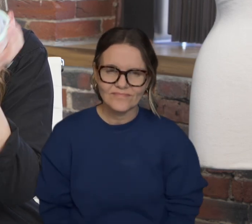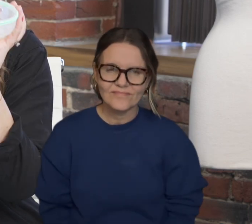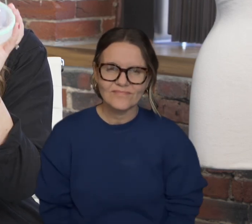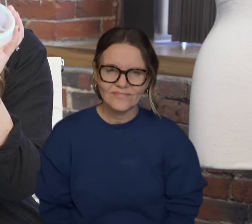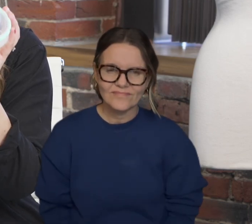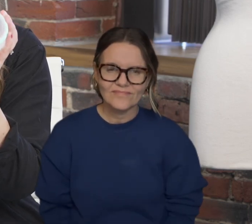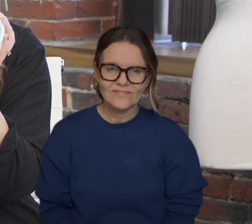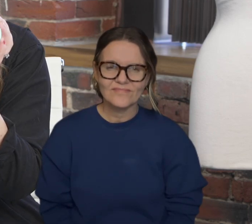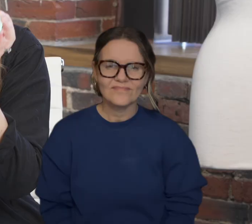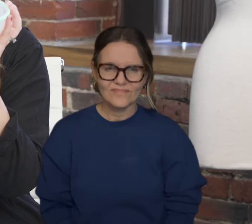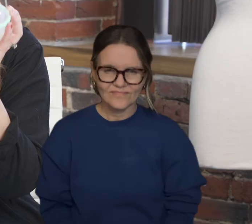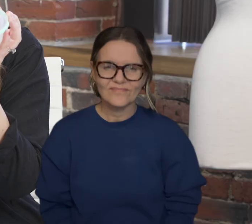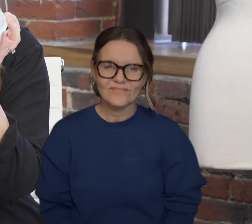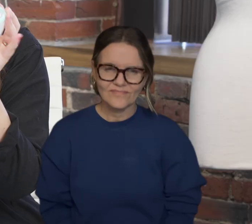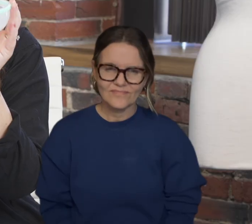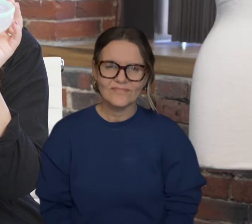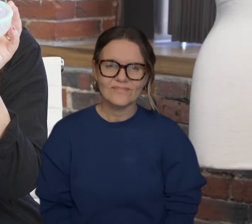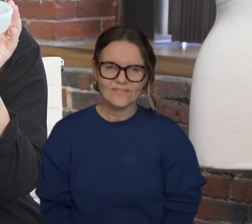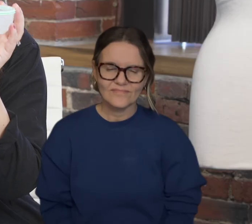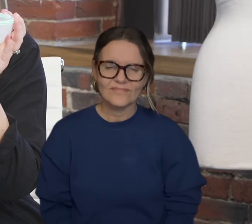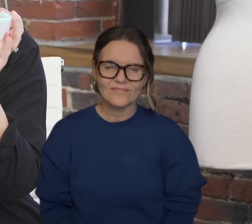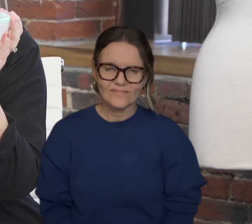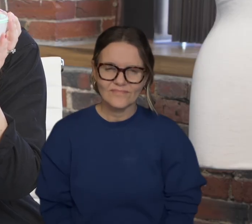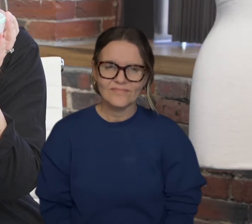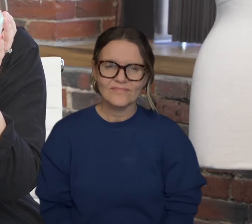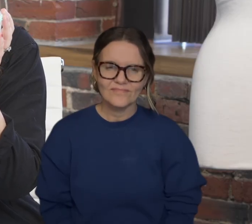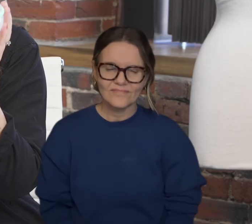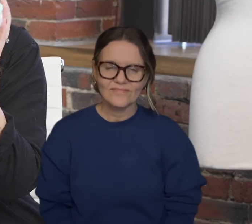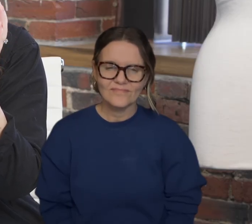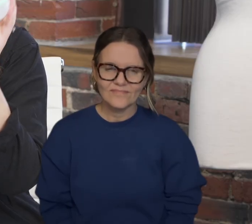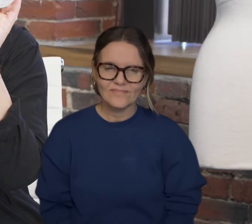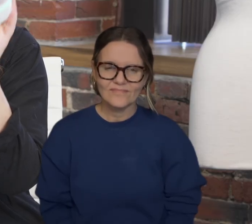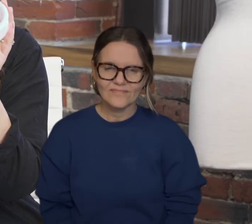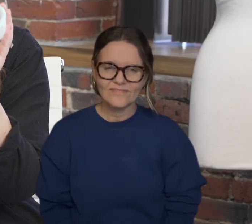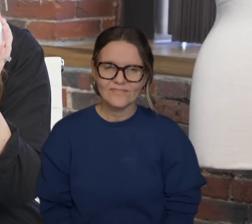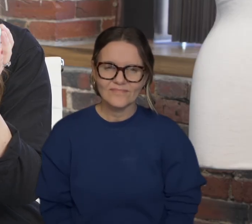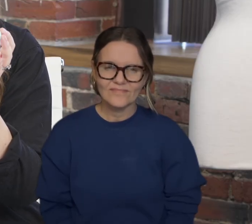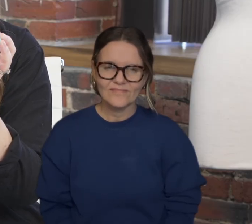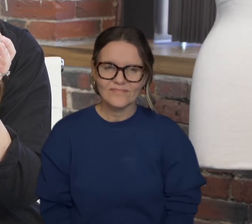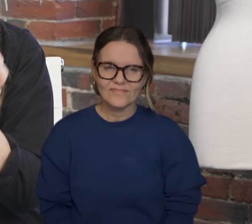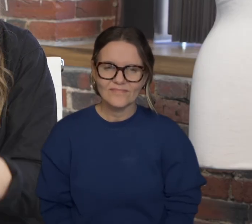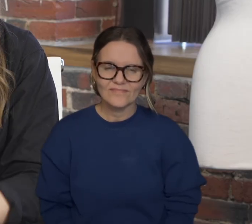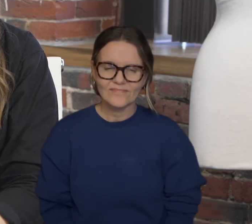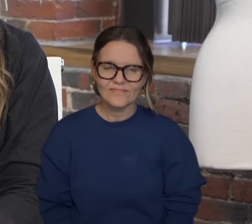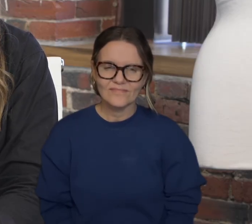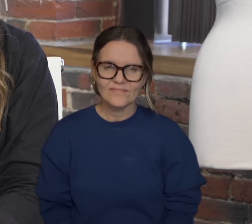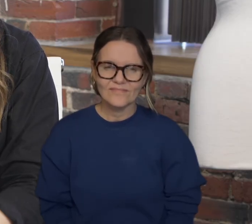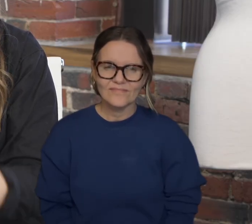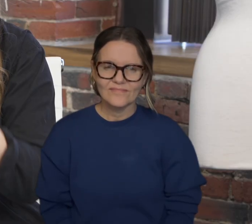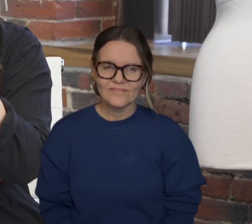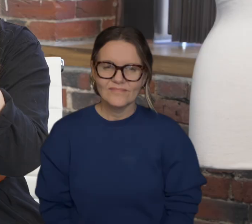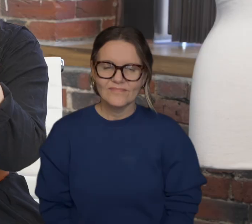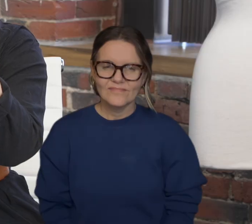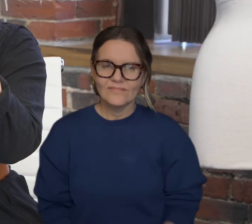you then want to remove all of the green silicone pieces from both the top cap and the breast shield itself